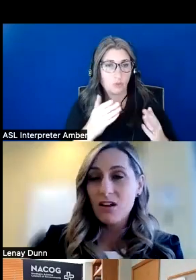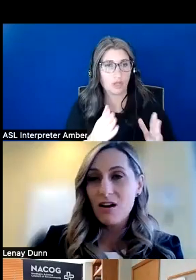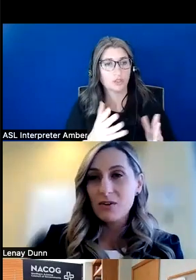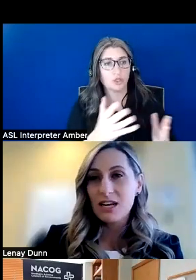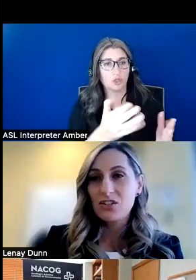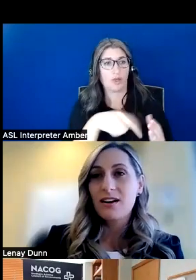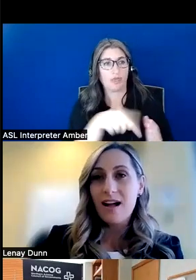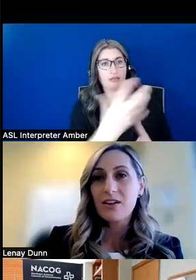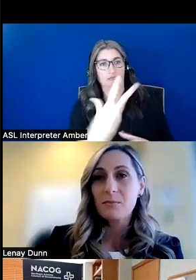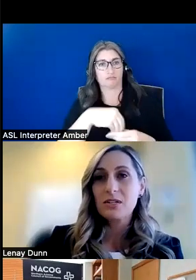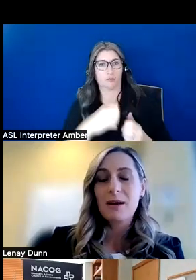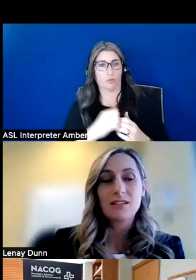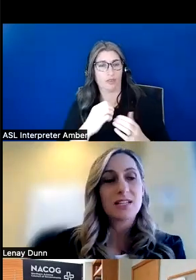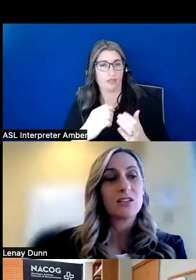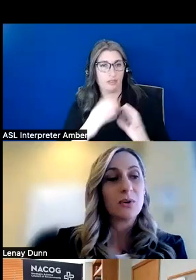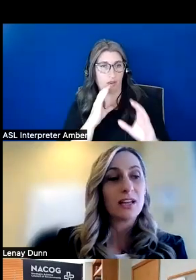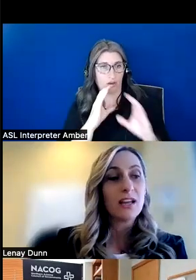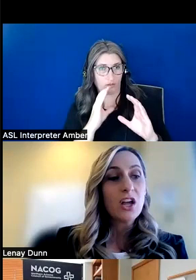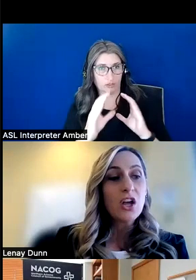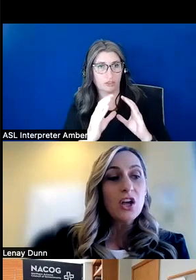the conversation and have their perspectives included.